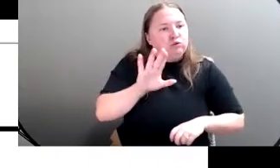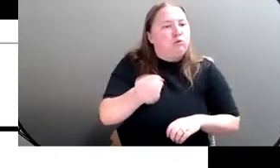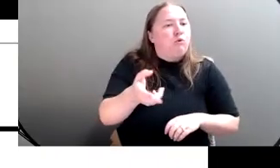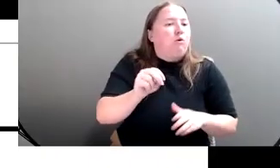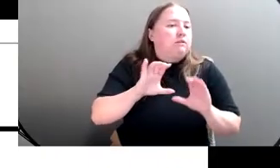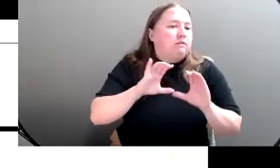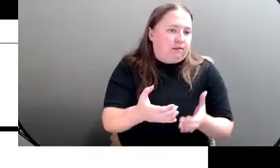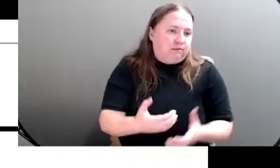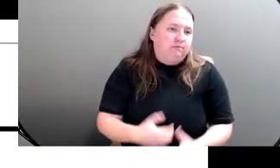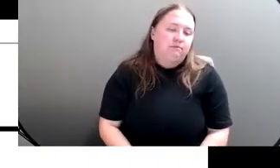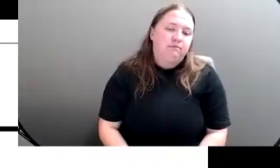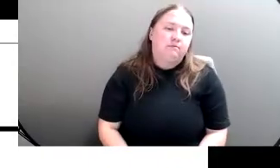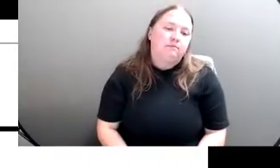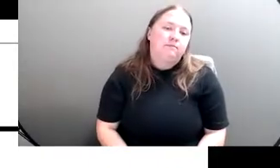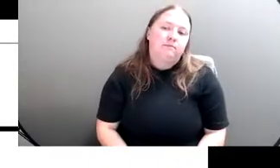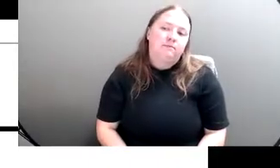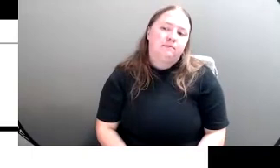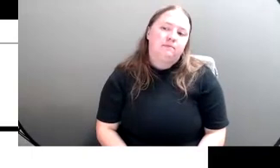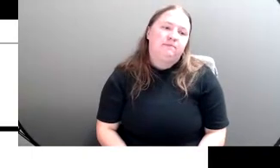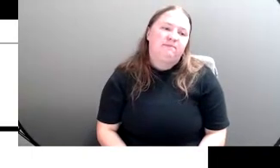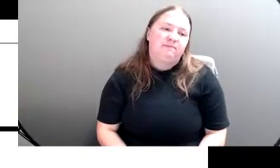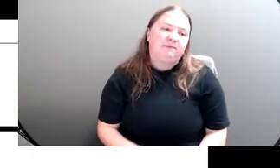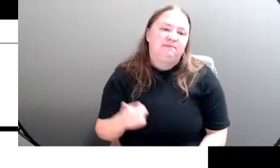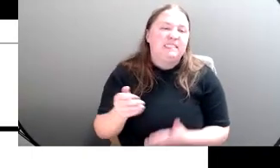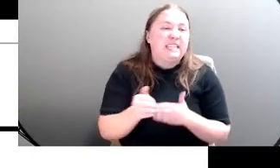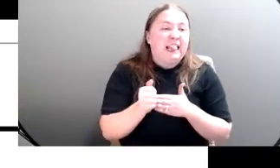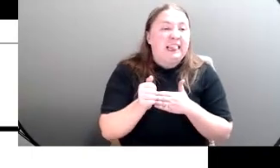And this sort of leads up to what we're planning to do